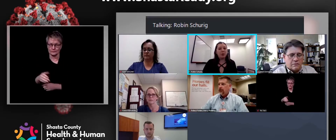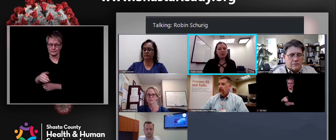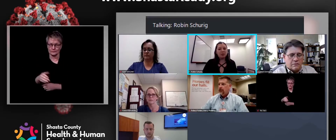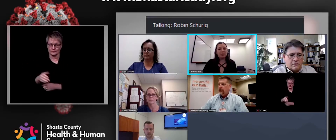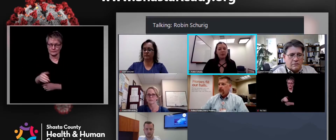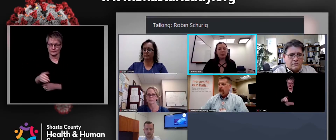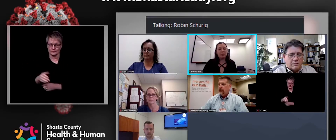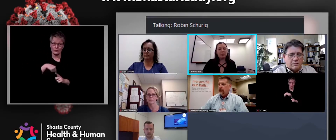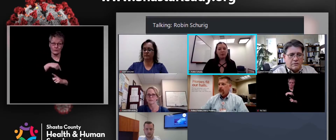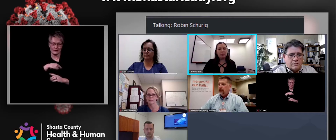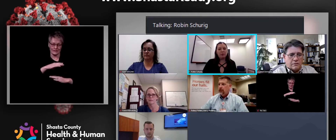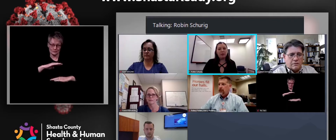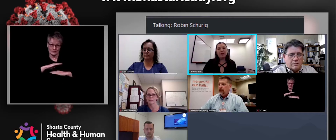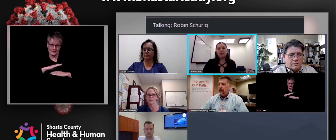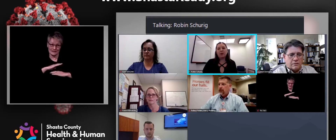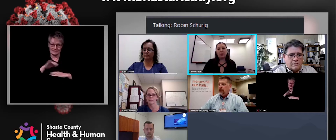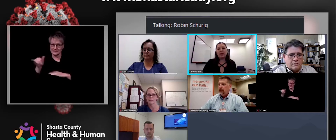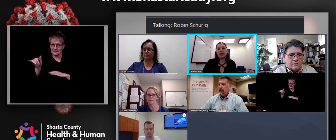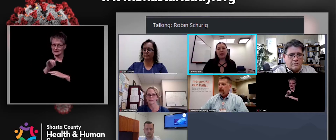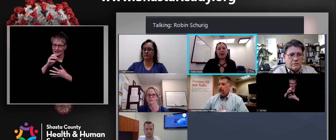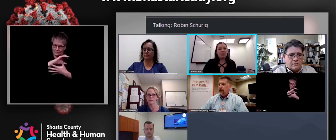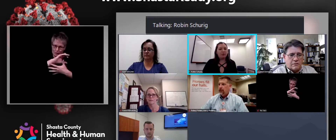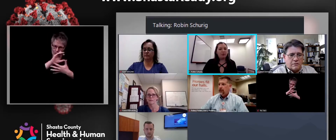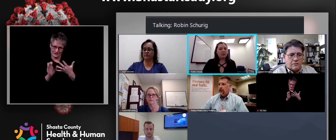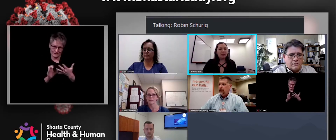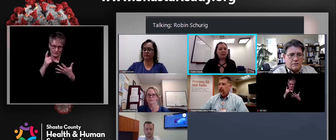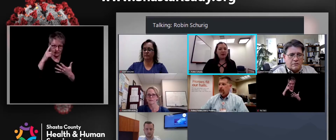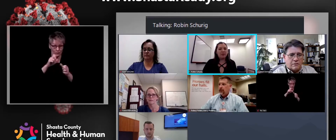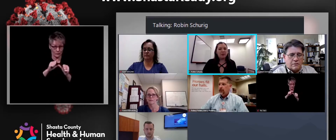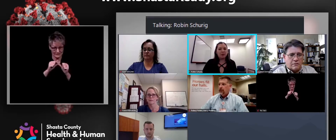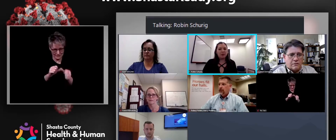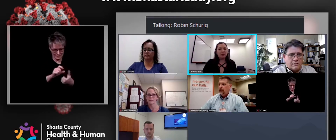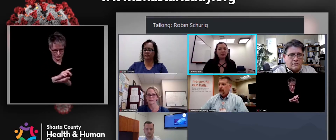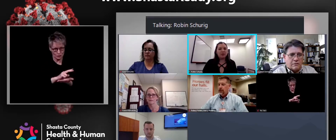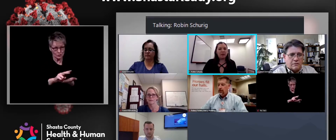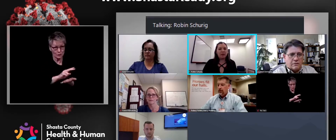for two weeks before we would move. So we're looking at April 14th at the earliest for